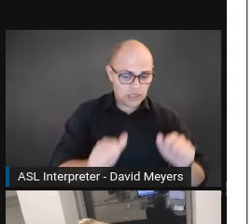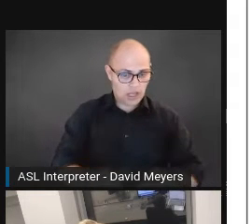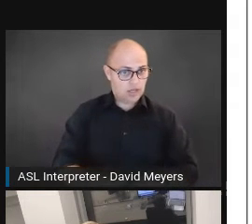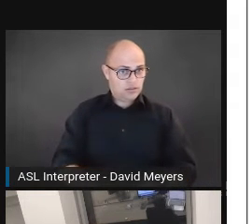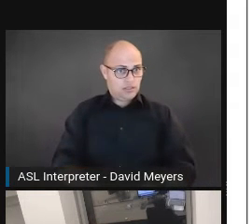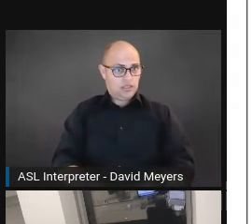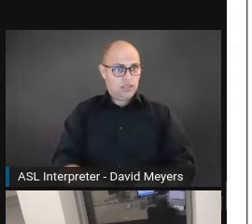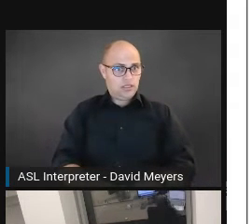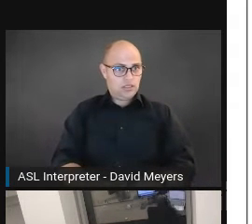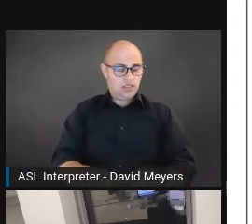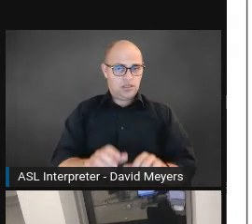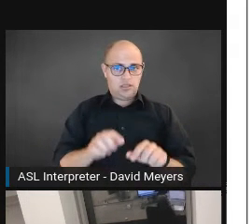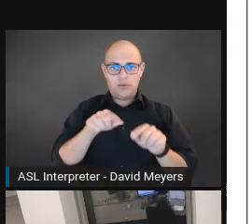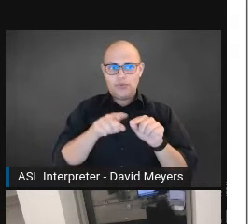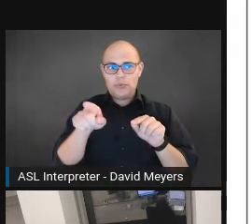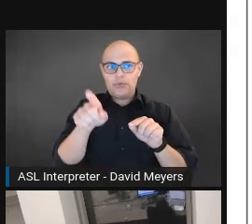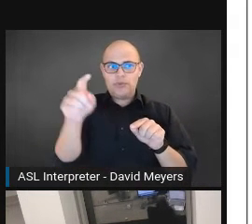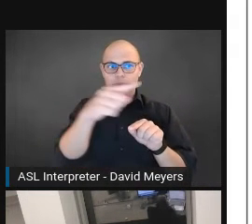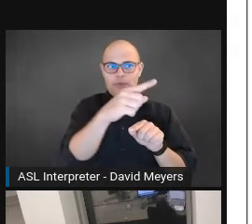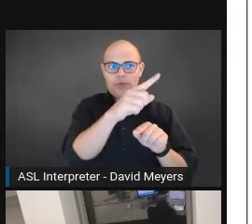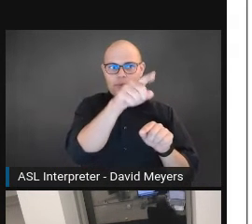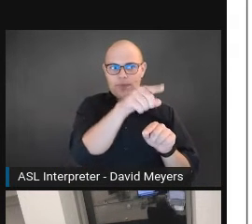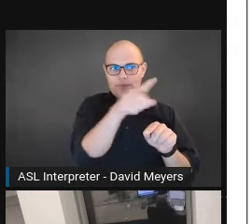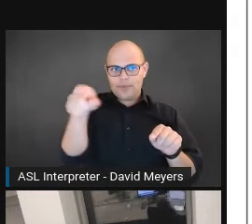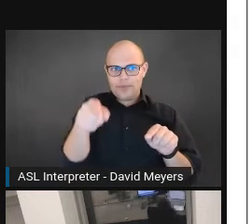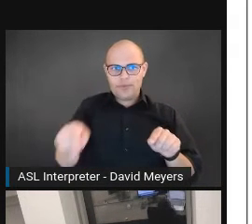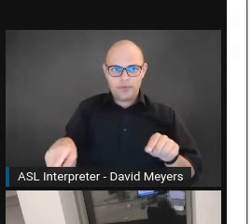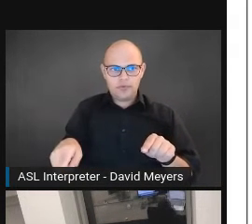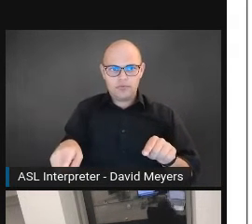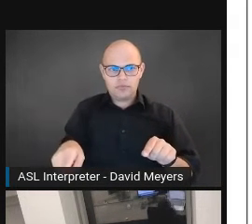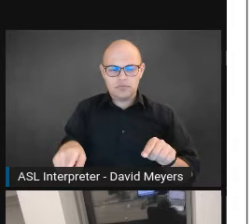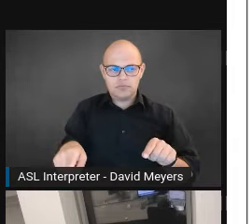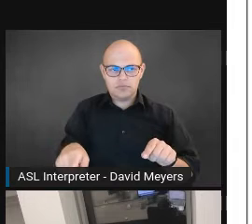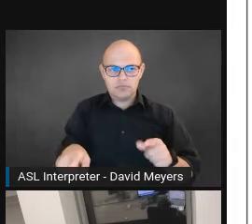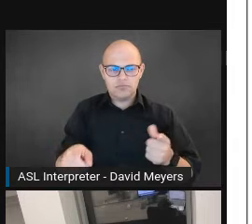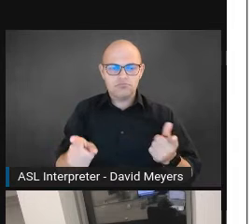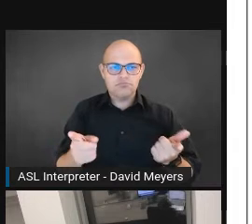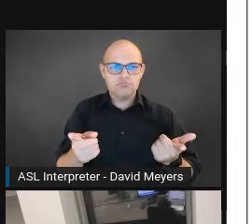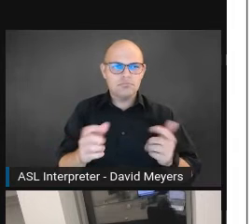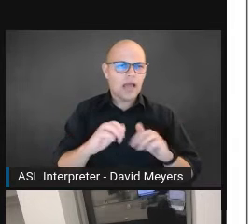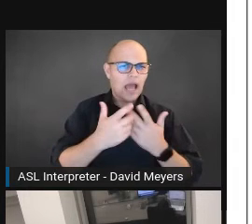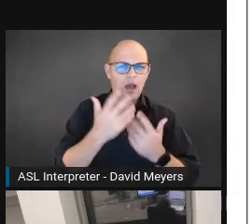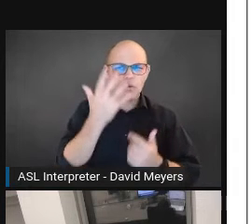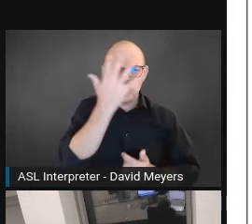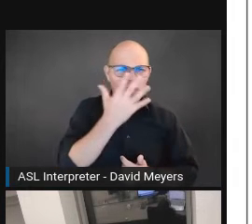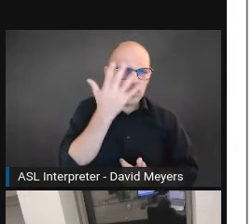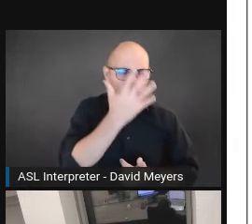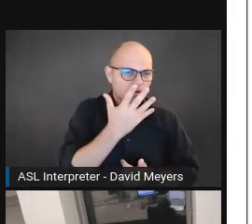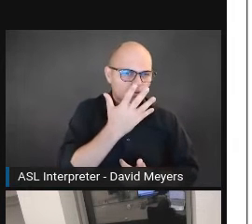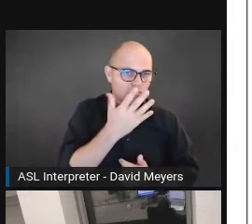Let me draw your attention to the toolbar as most of the plugins come with one. How does it look and is it actually accessible?